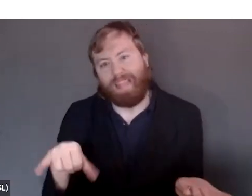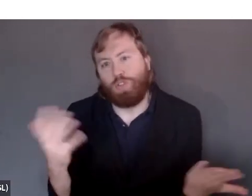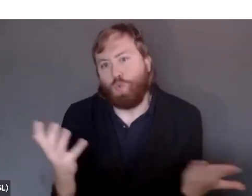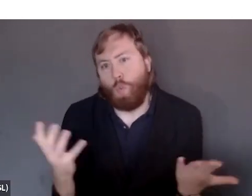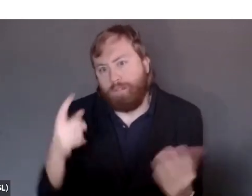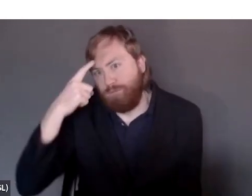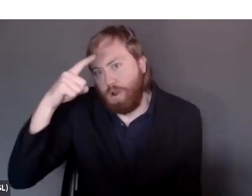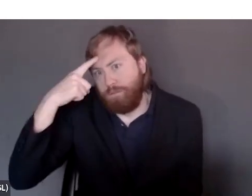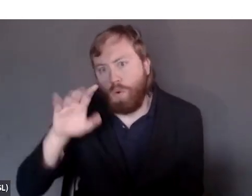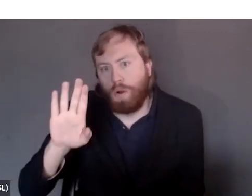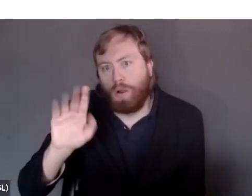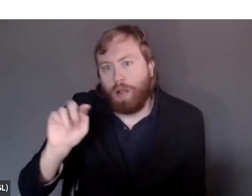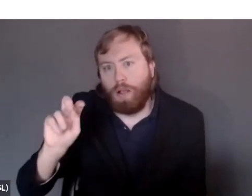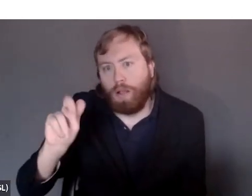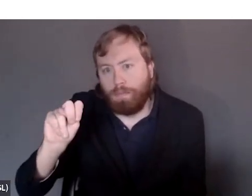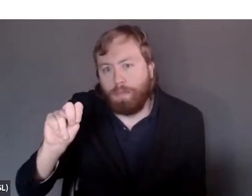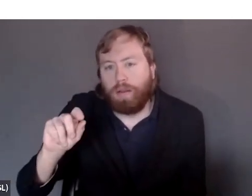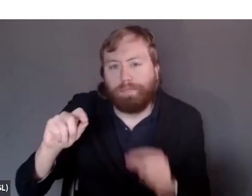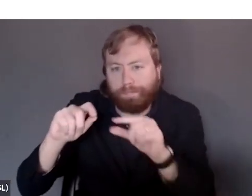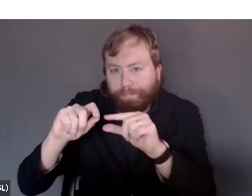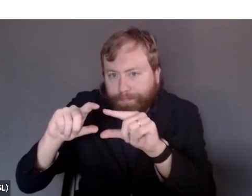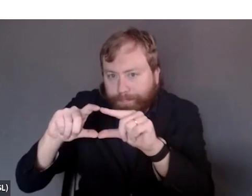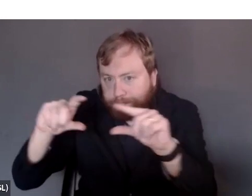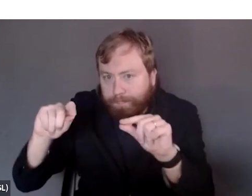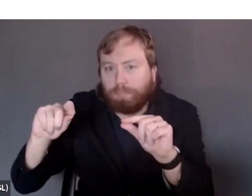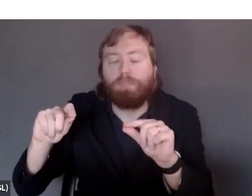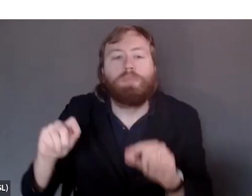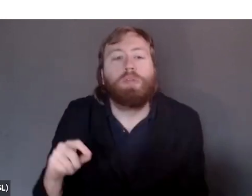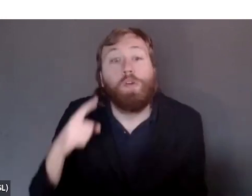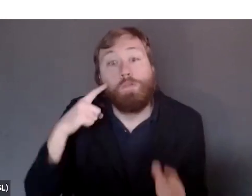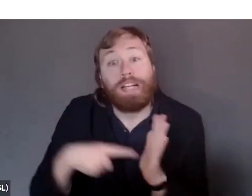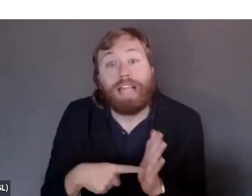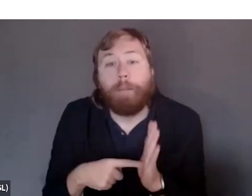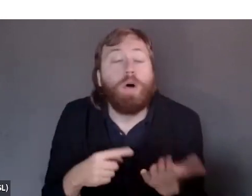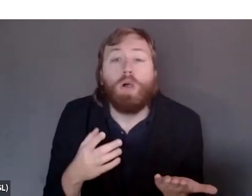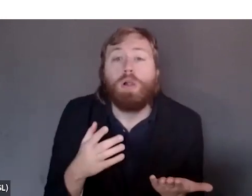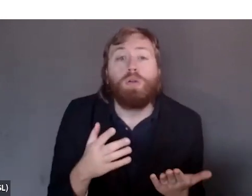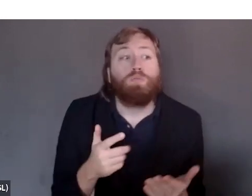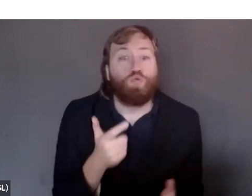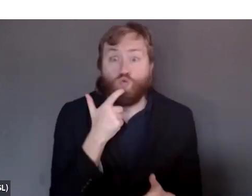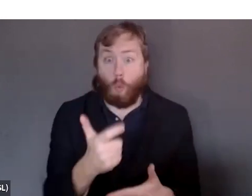For example, to play a video. When you click that play button, that is taking an action on the page.